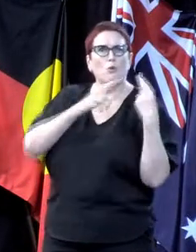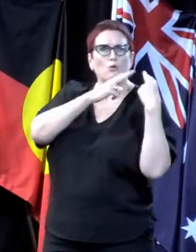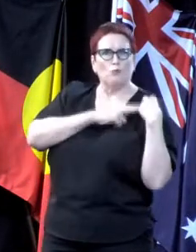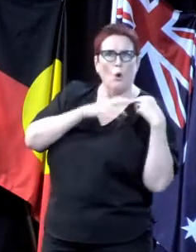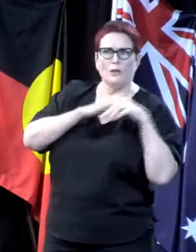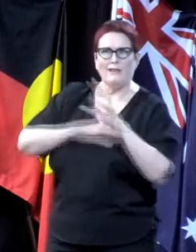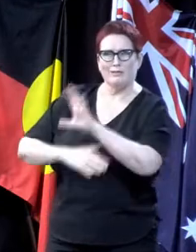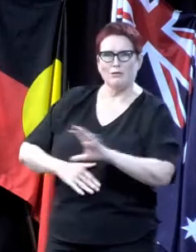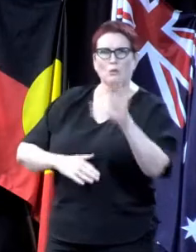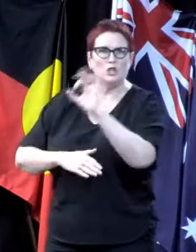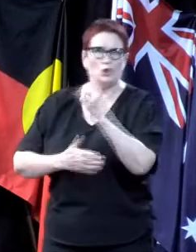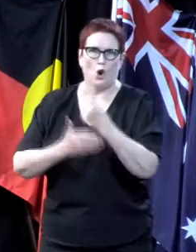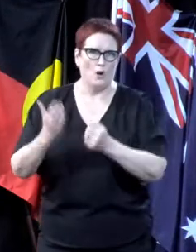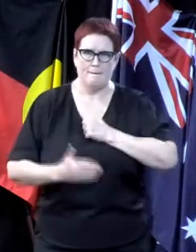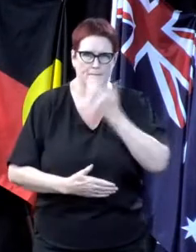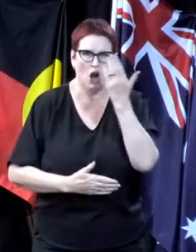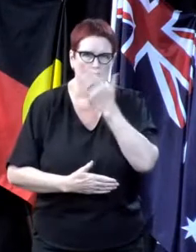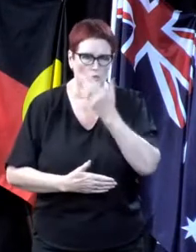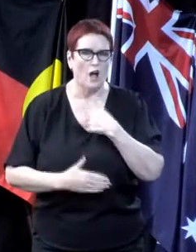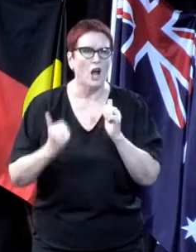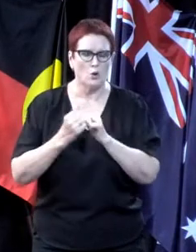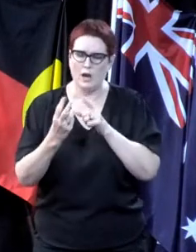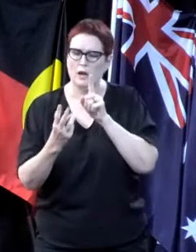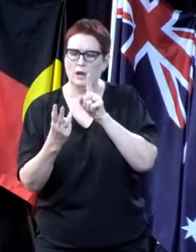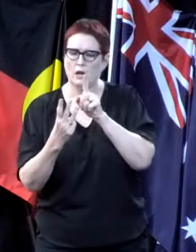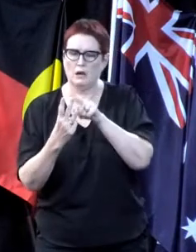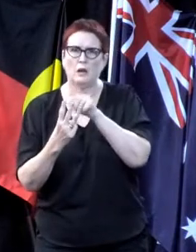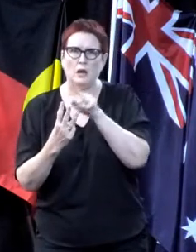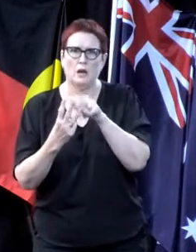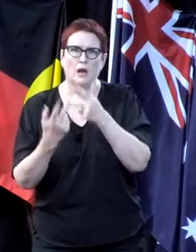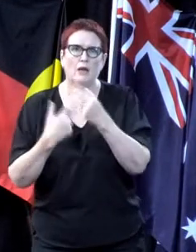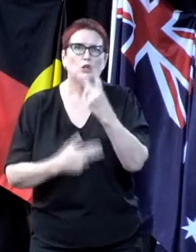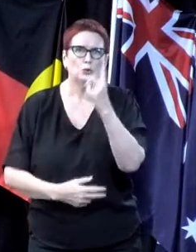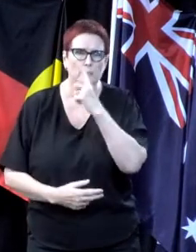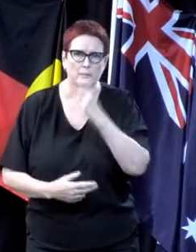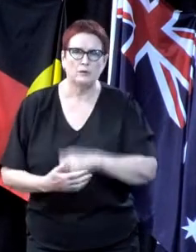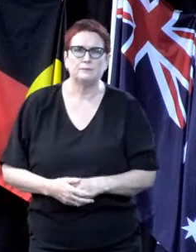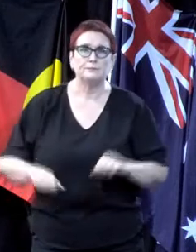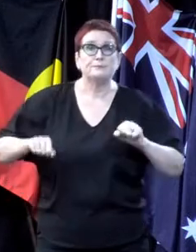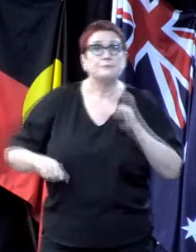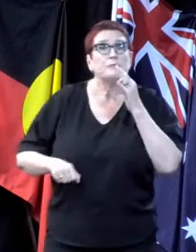It would mirror the same 'cause of the culture in our schools. I was really asking, in part, about the broader experience. Yes.